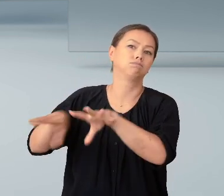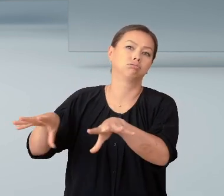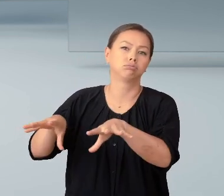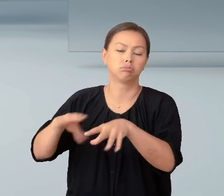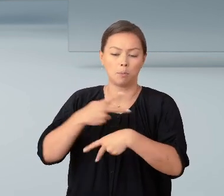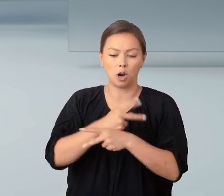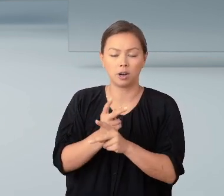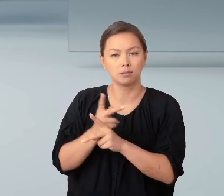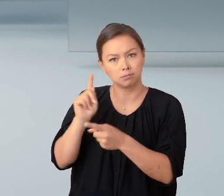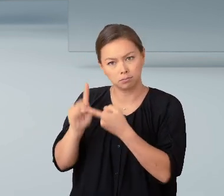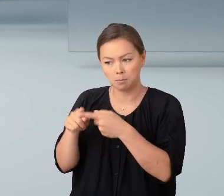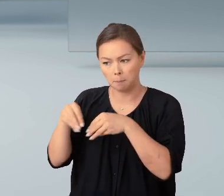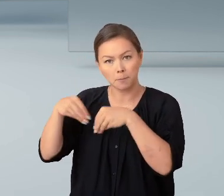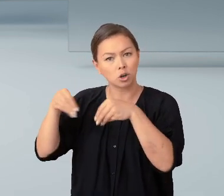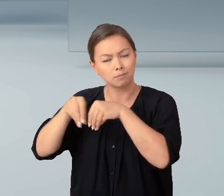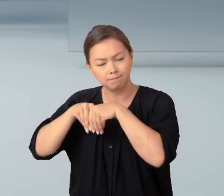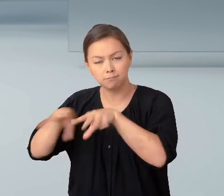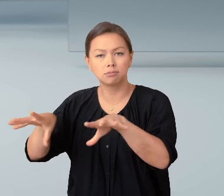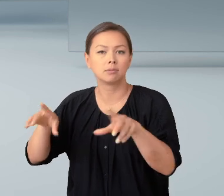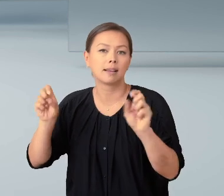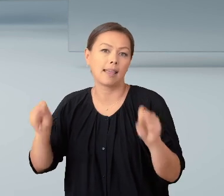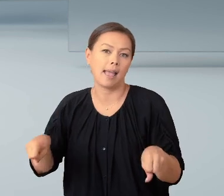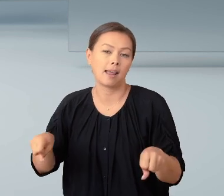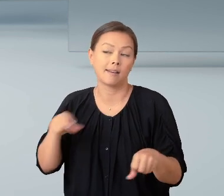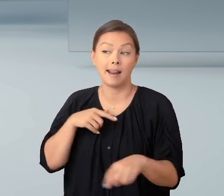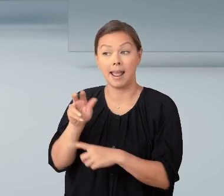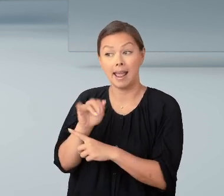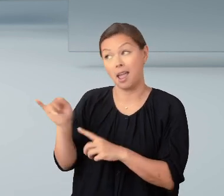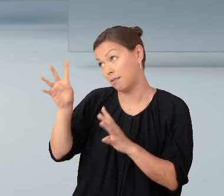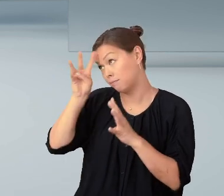product descriptions and suggestions. Create, copy ideas in seconds